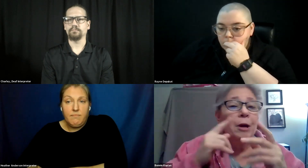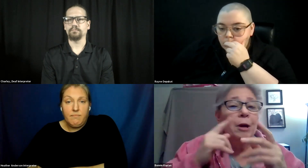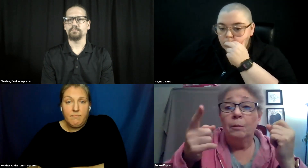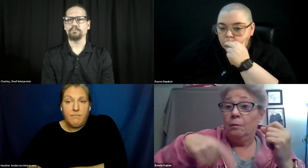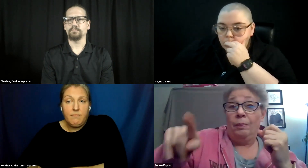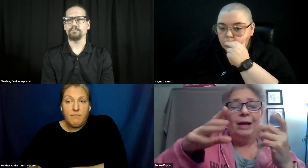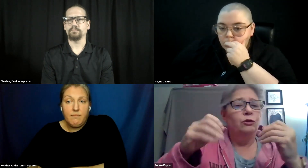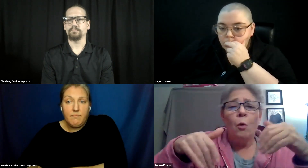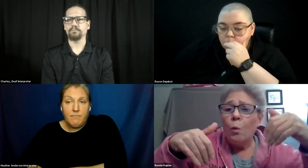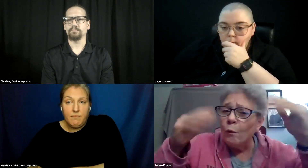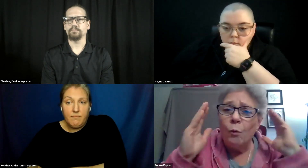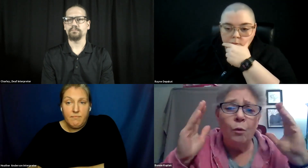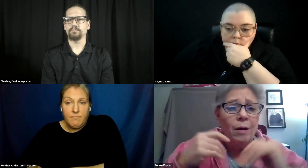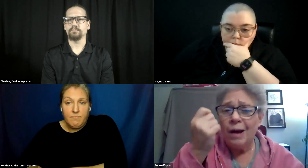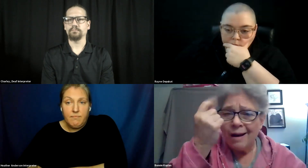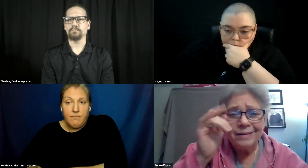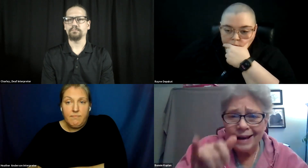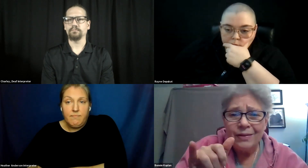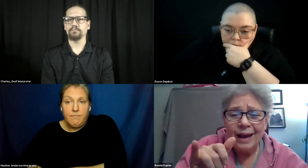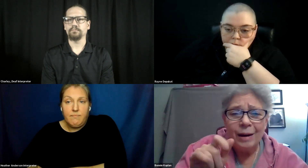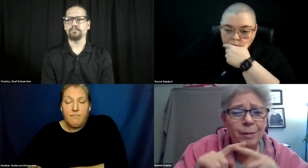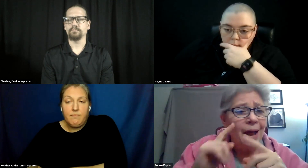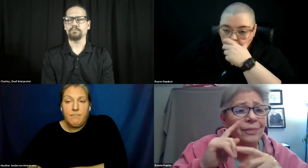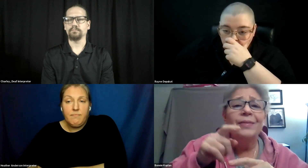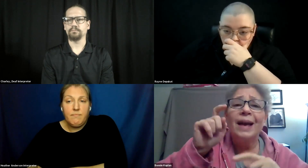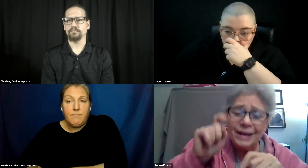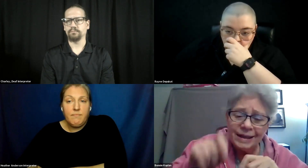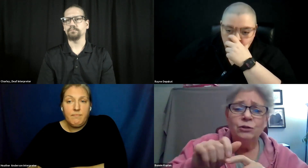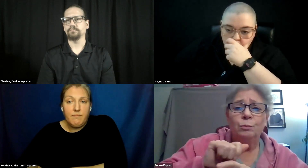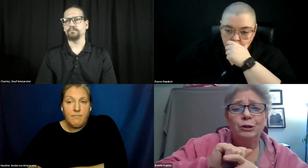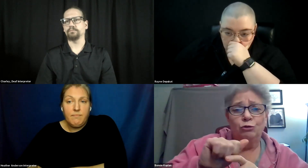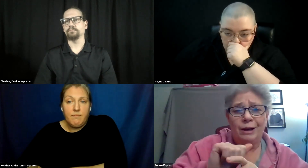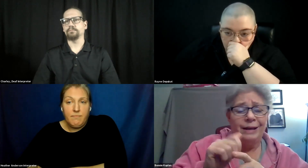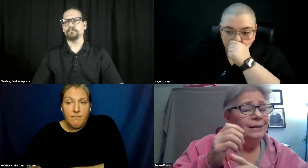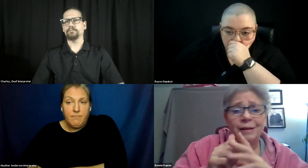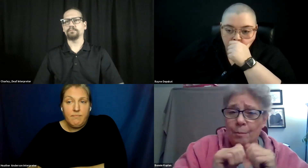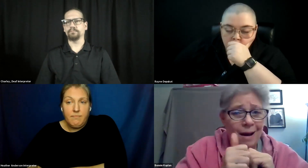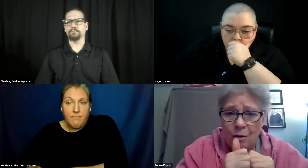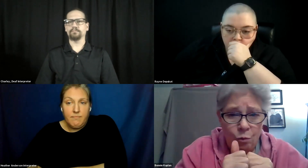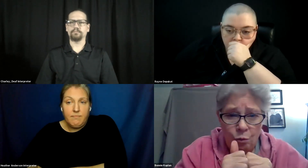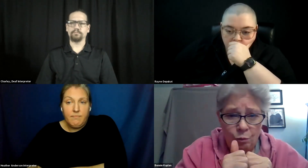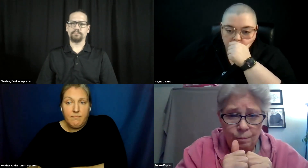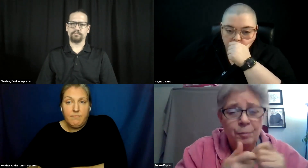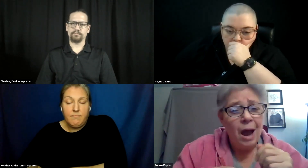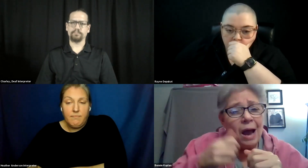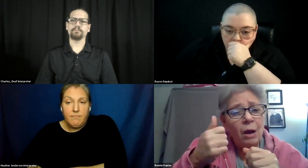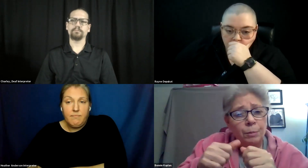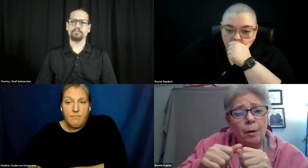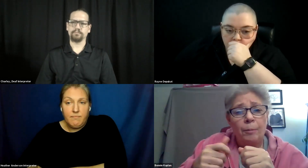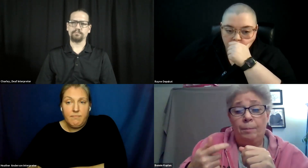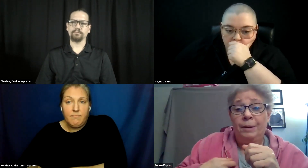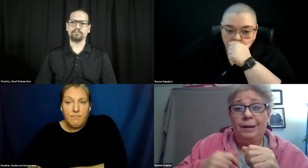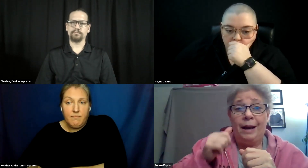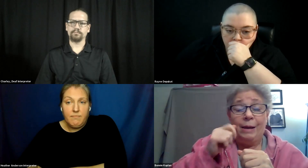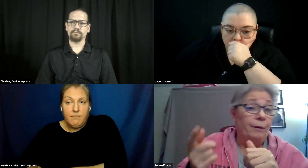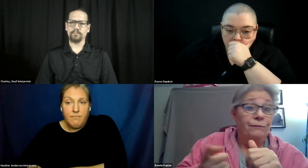And when it clearly you do need a legal interpreter, because I can understand that's an overwhelming to understand their needs to be training somehow.